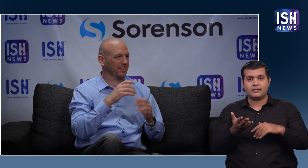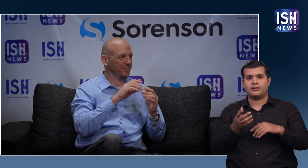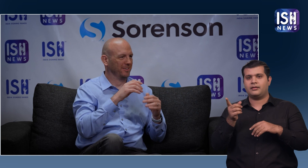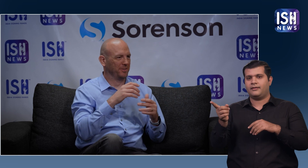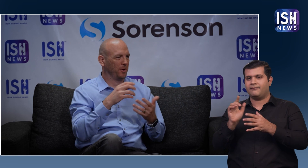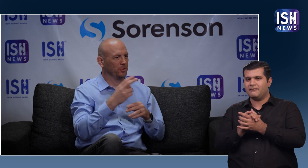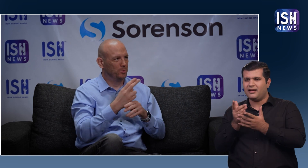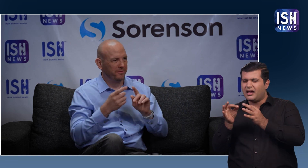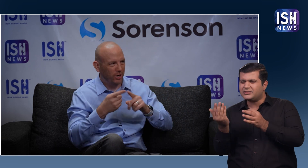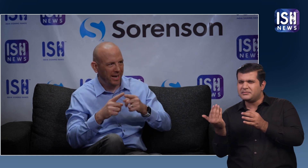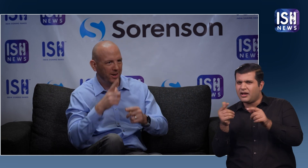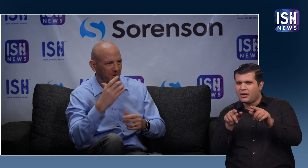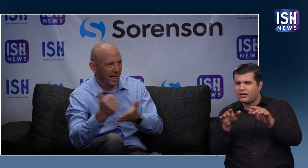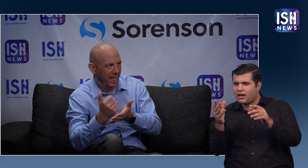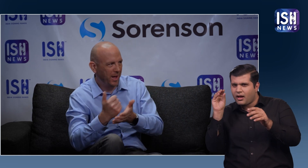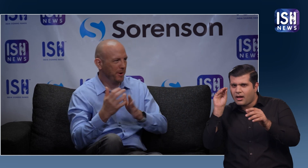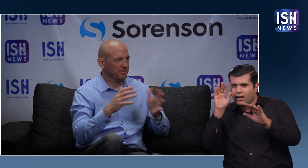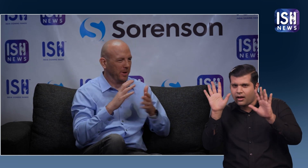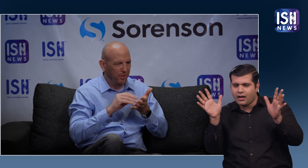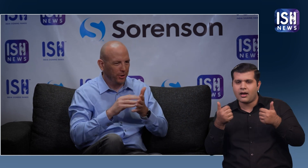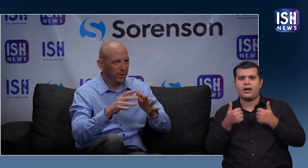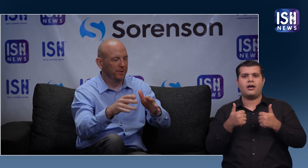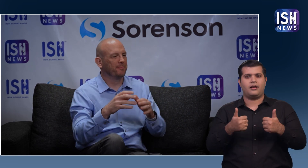I even asked my friend to help me and learn.